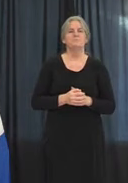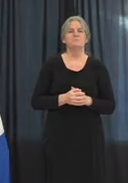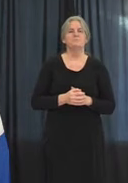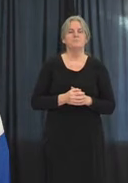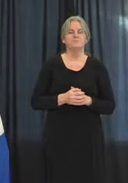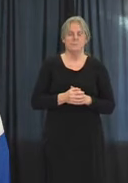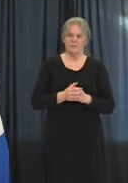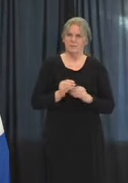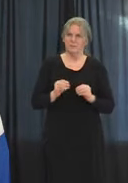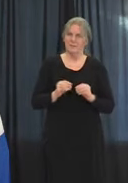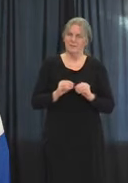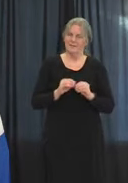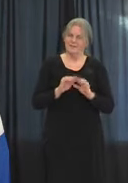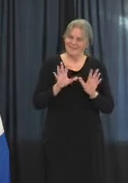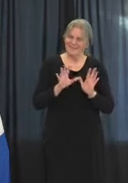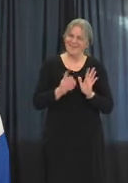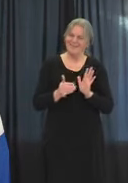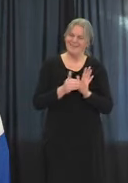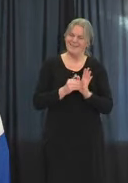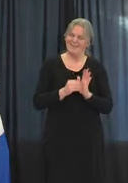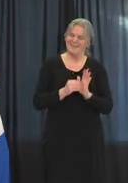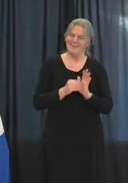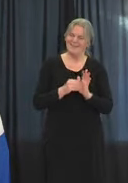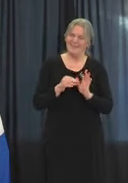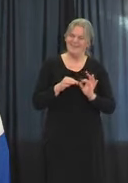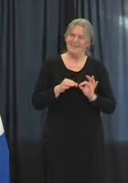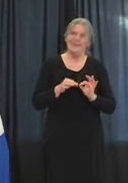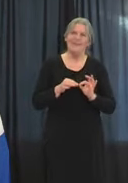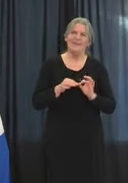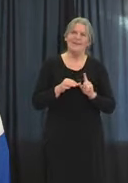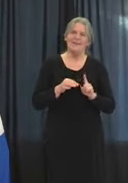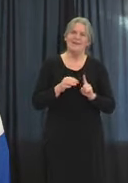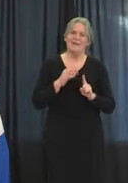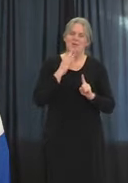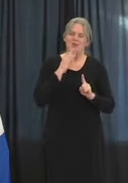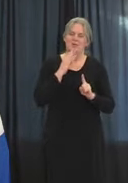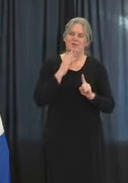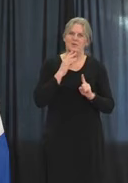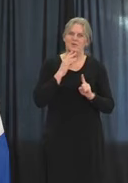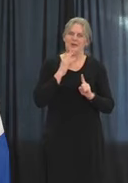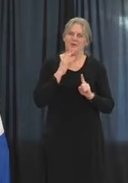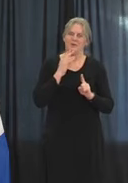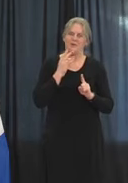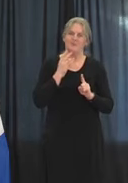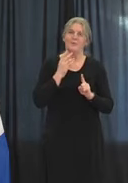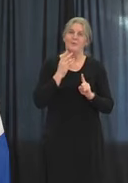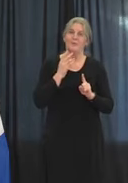Let me be clear, because of the changes occurring on different days.